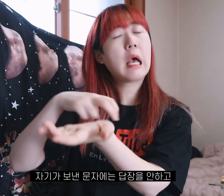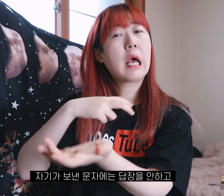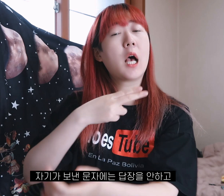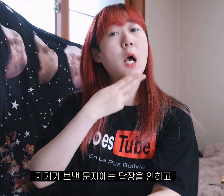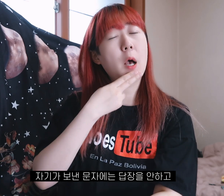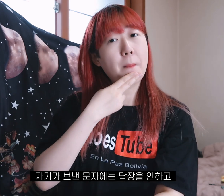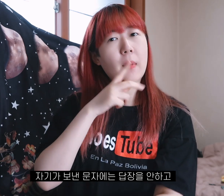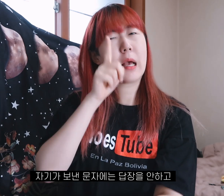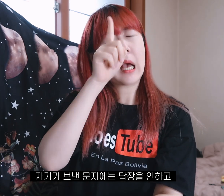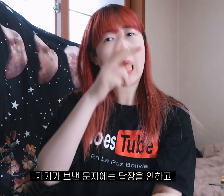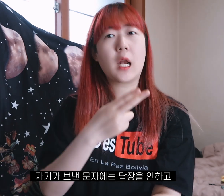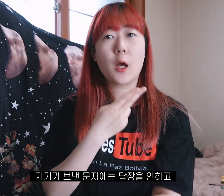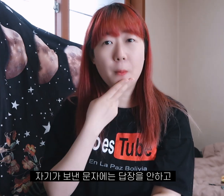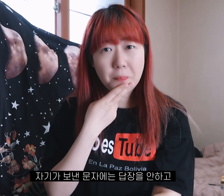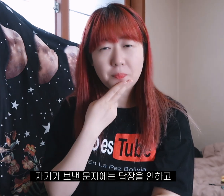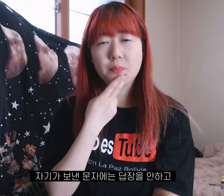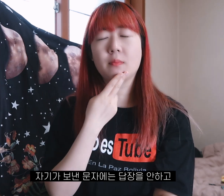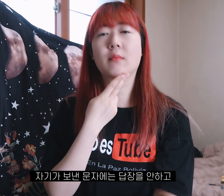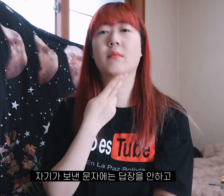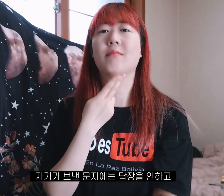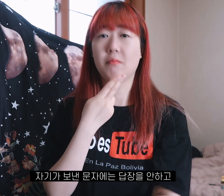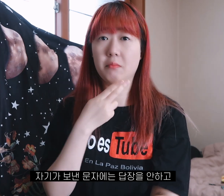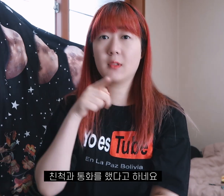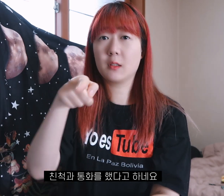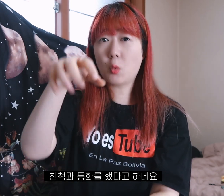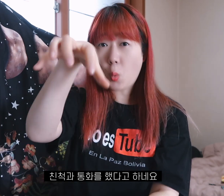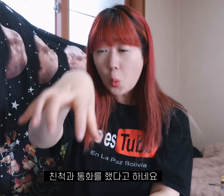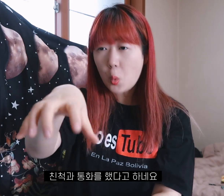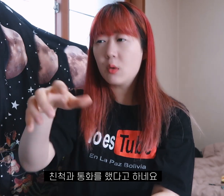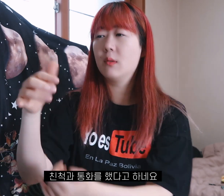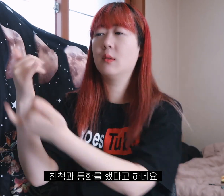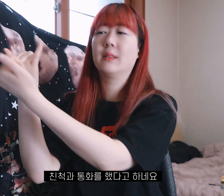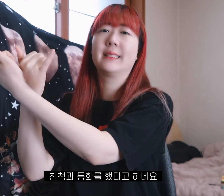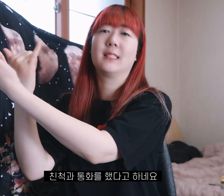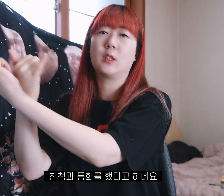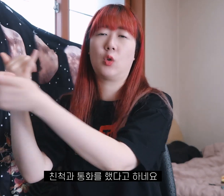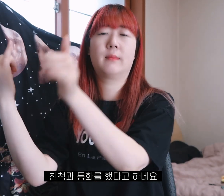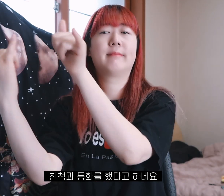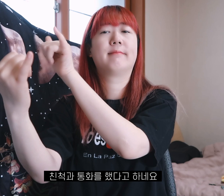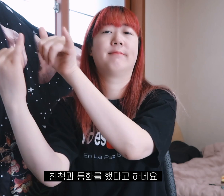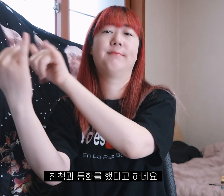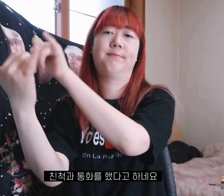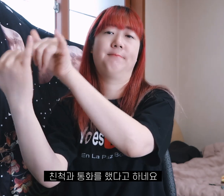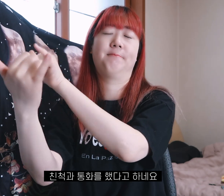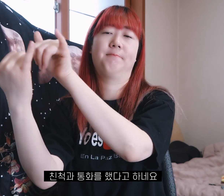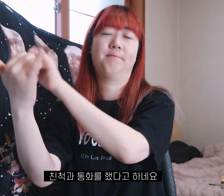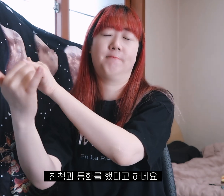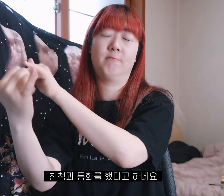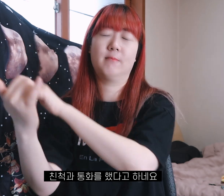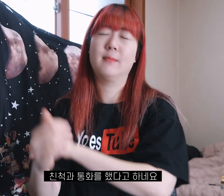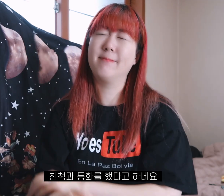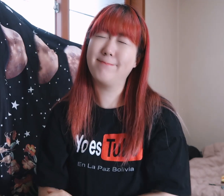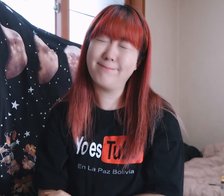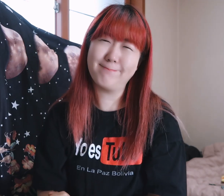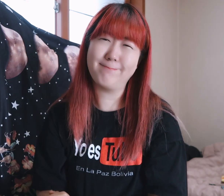he said that he did not reply to the text he sent and talked to the relative.